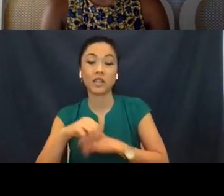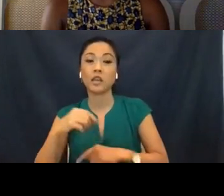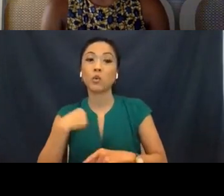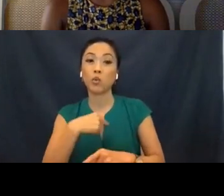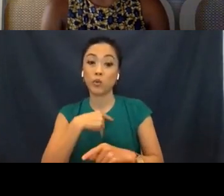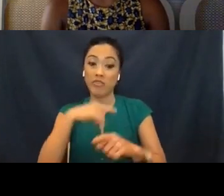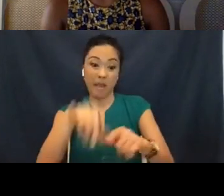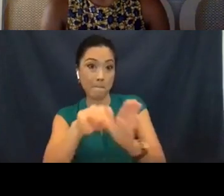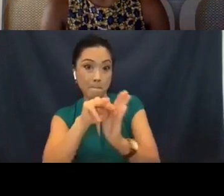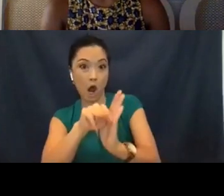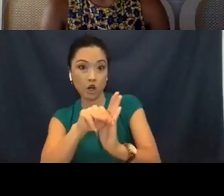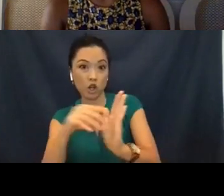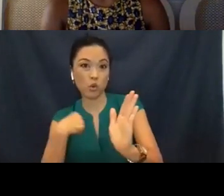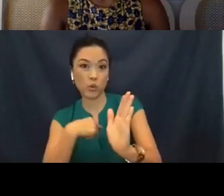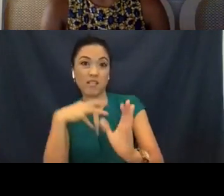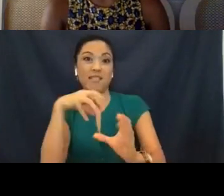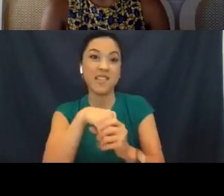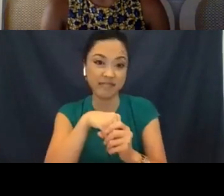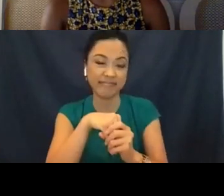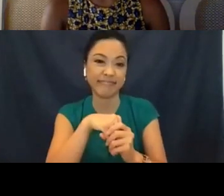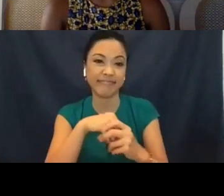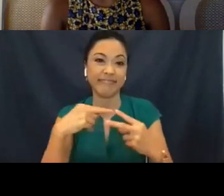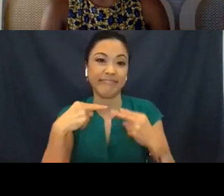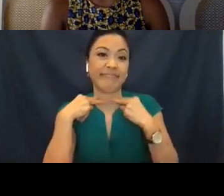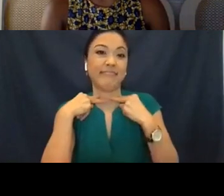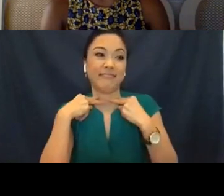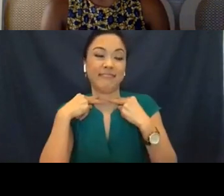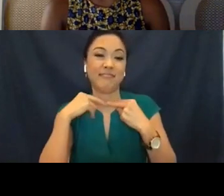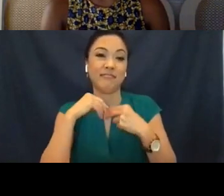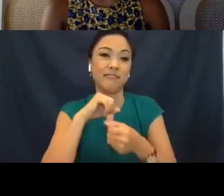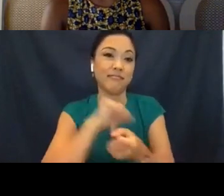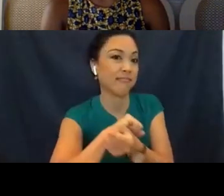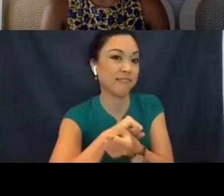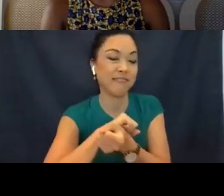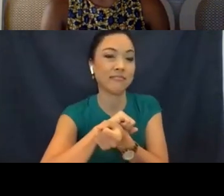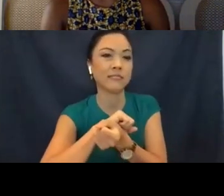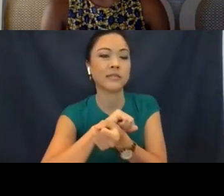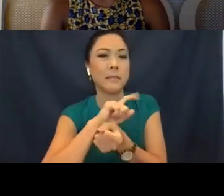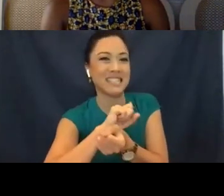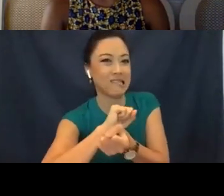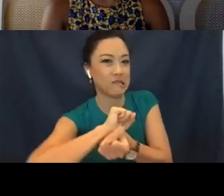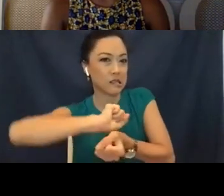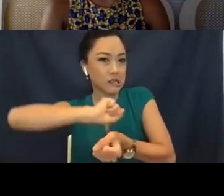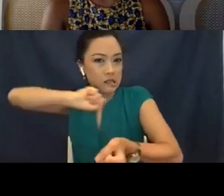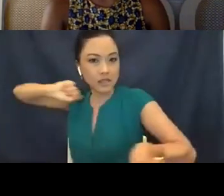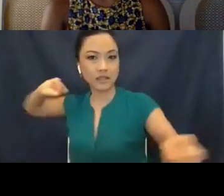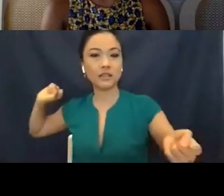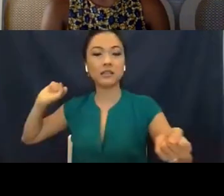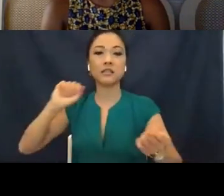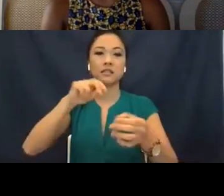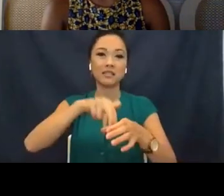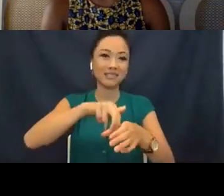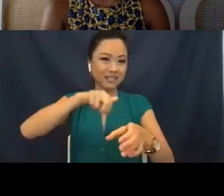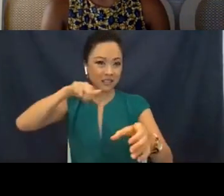free to reinvent this new world. If you're an organization like DTH, that scares